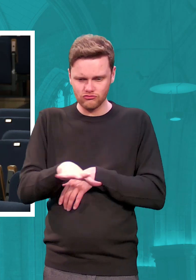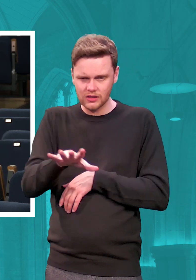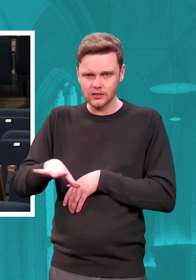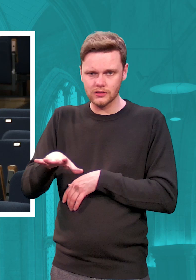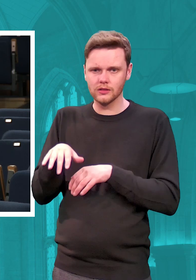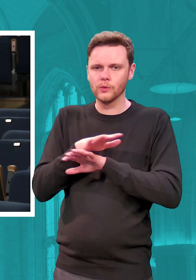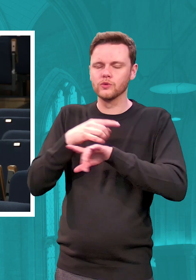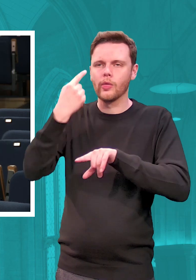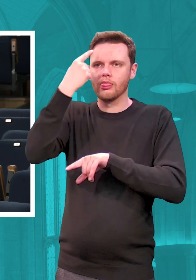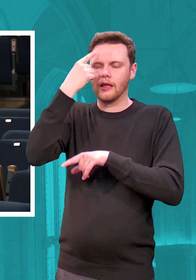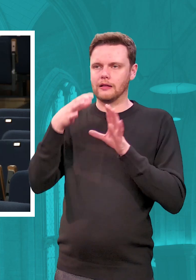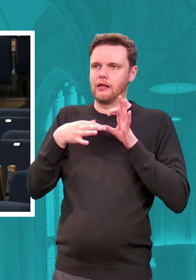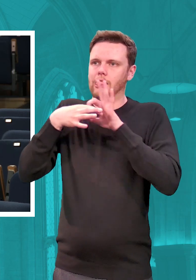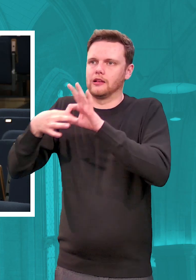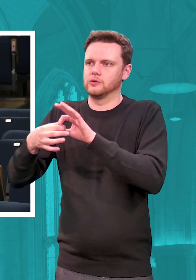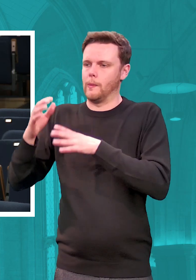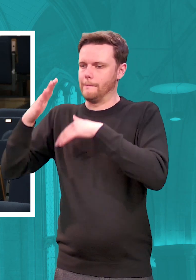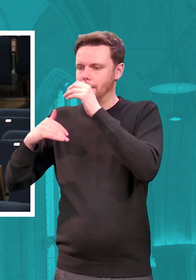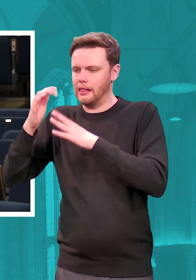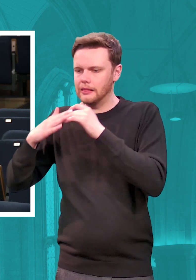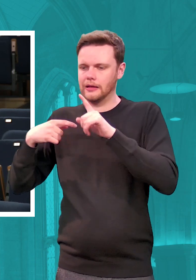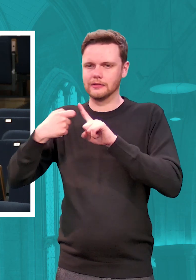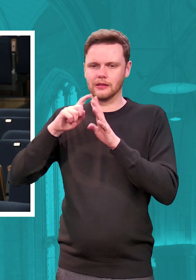around buildings and kirk sessions and congregational boards.